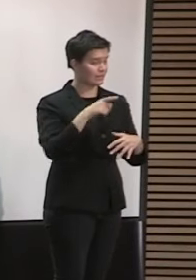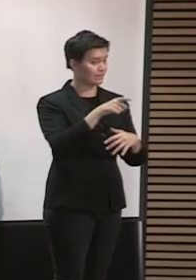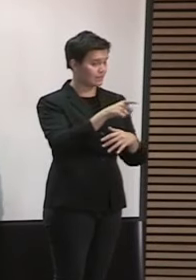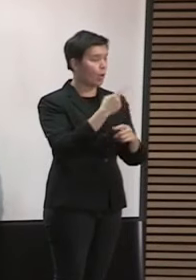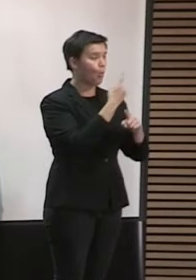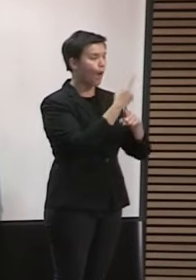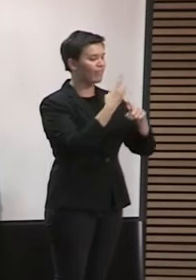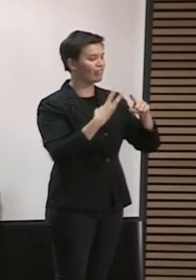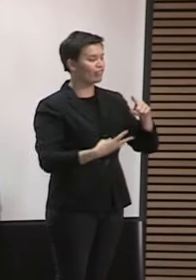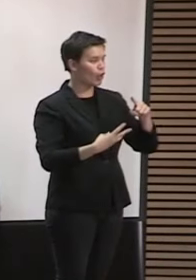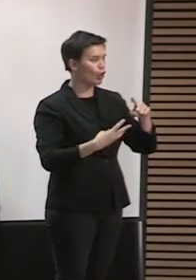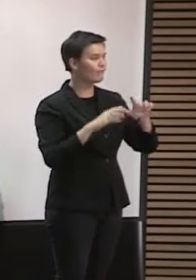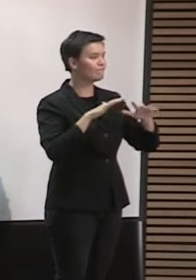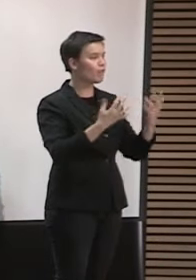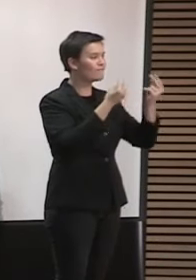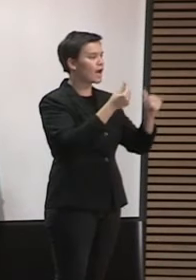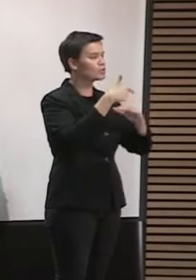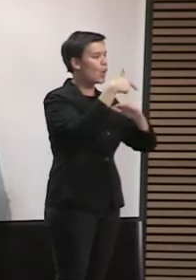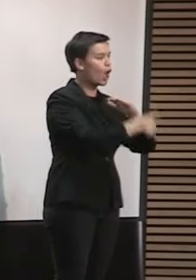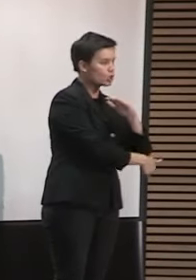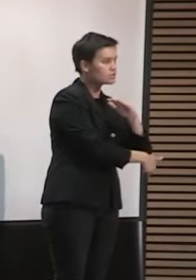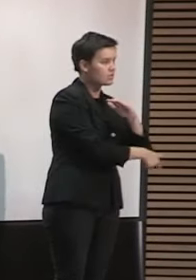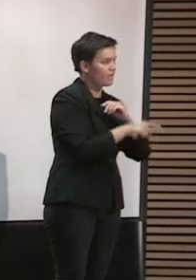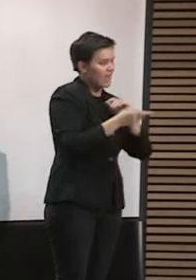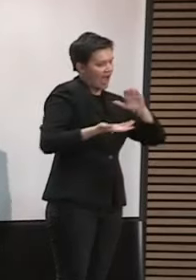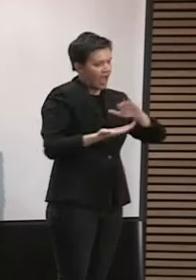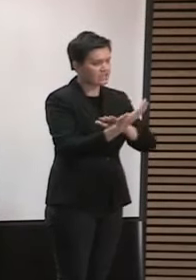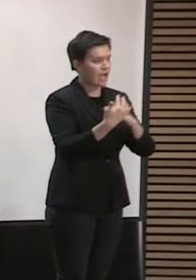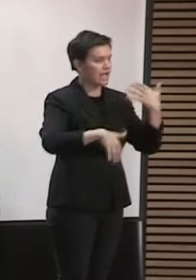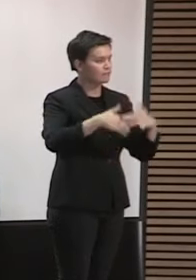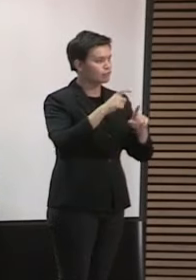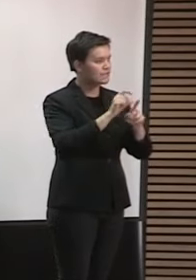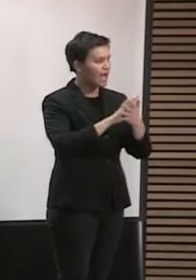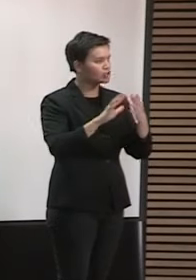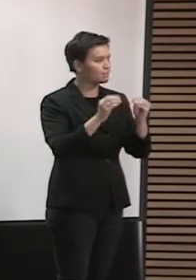complications with the air border order because the rules were supposed to be updated a week ago now?